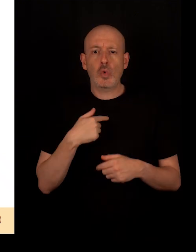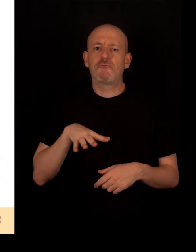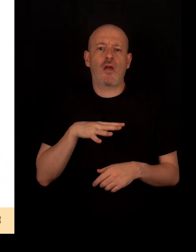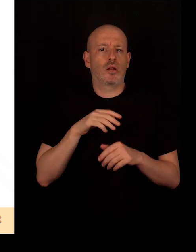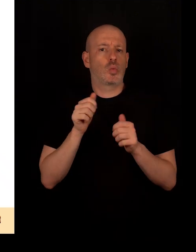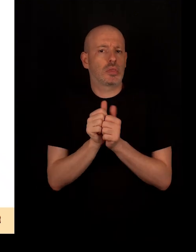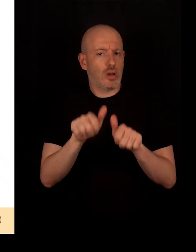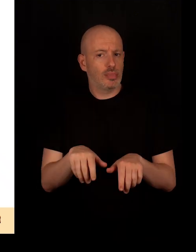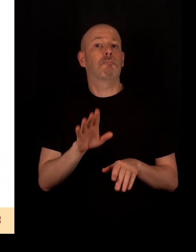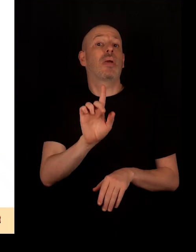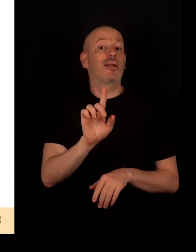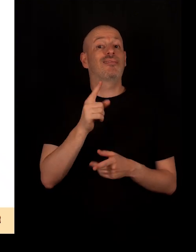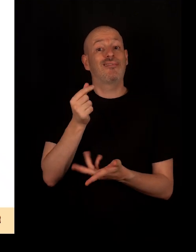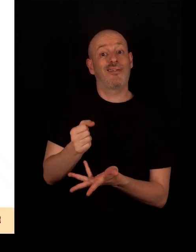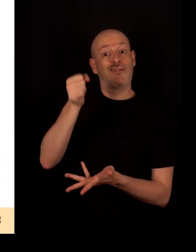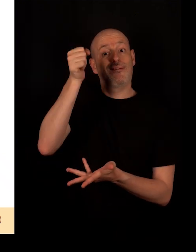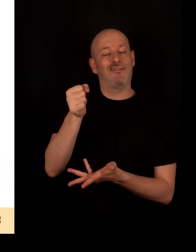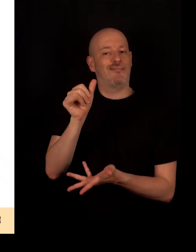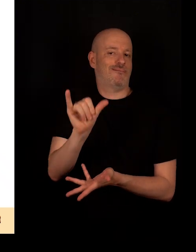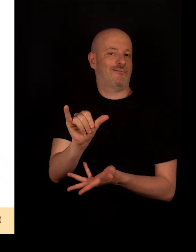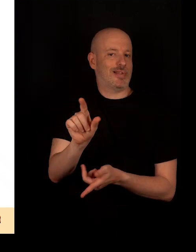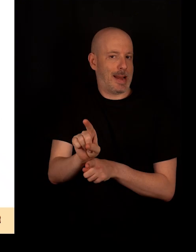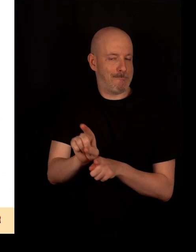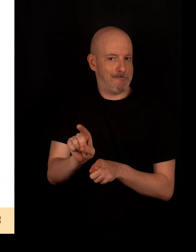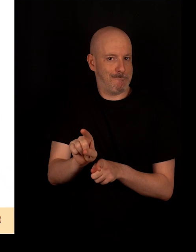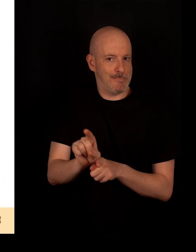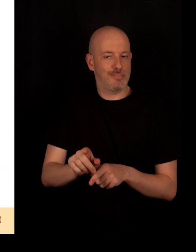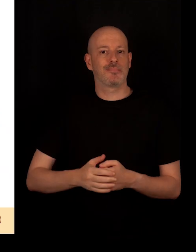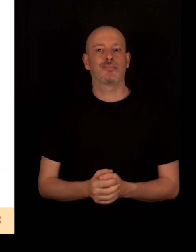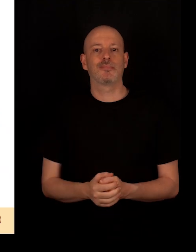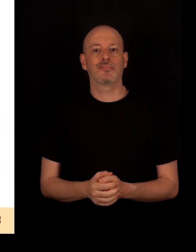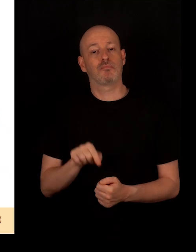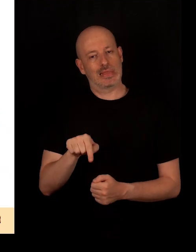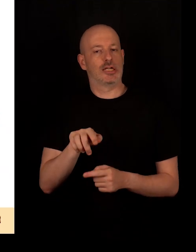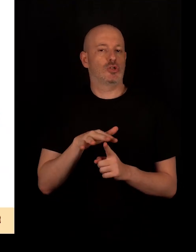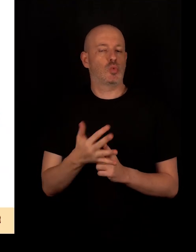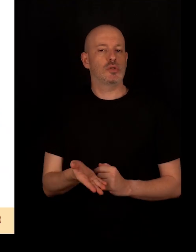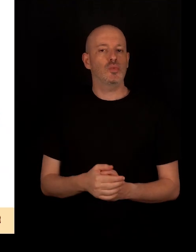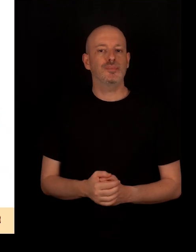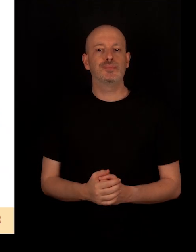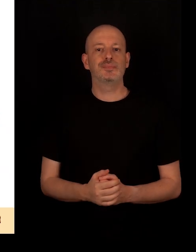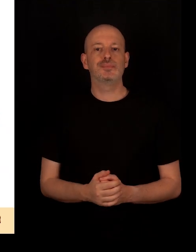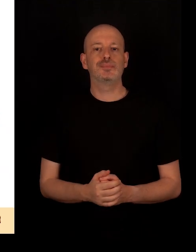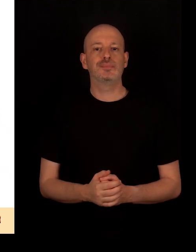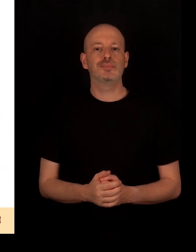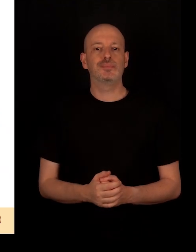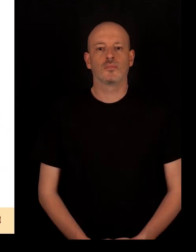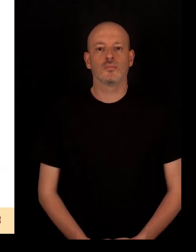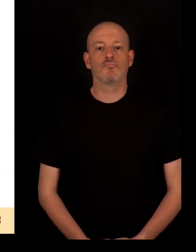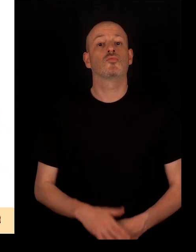We are fine with that of course, but the grant will remain the same in this case.